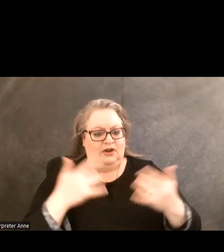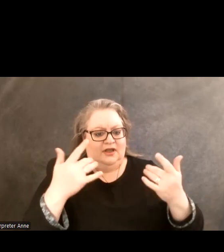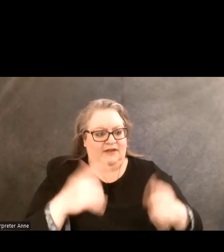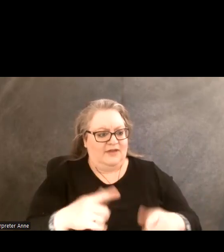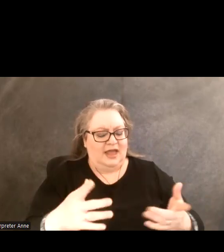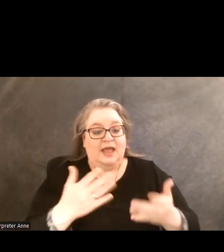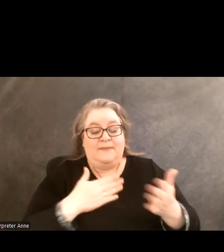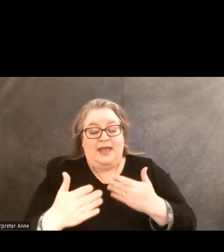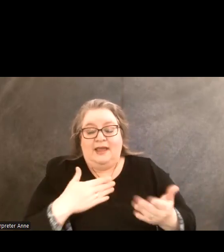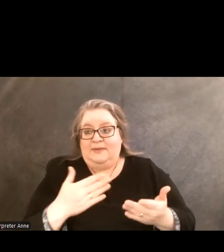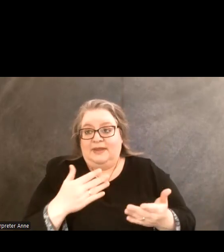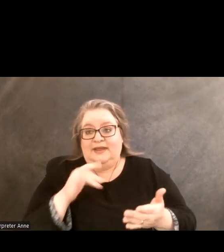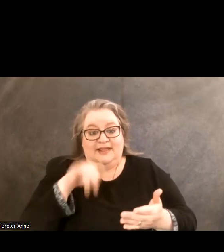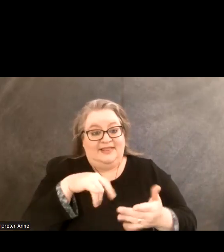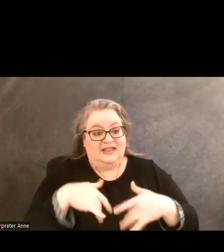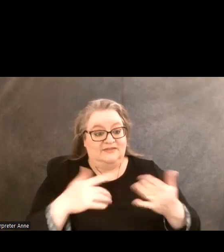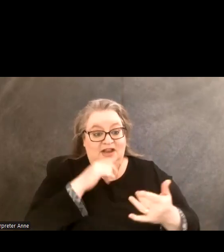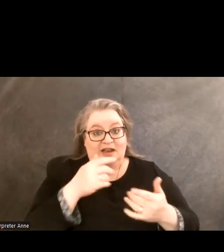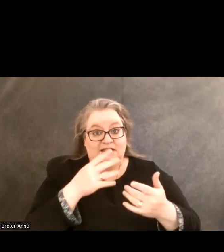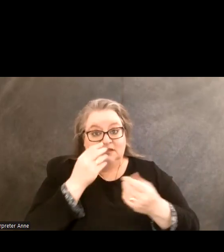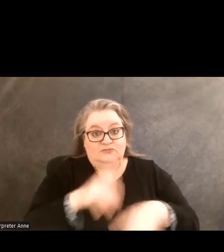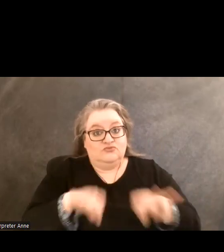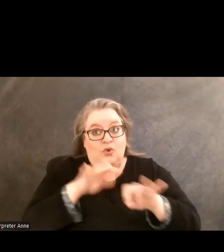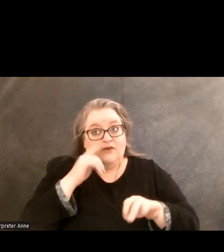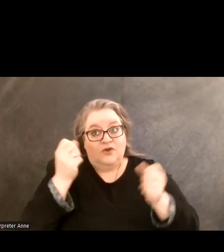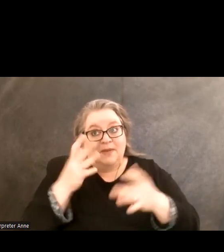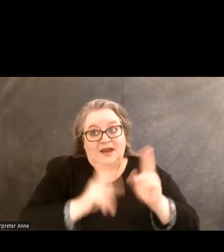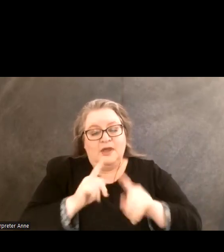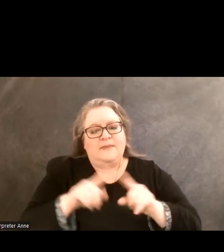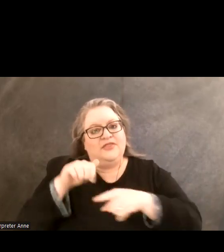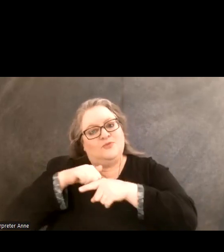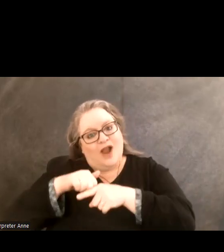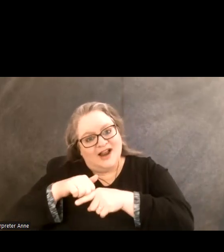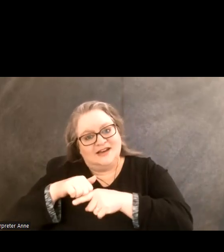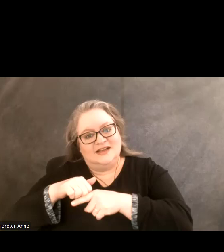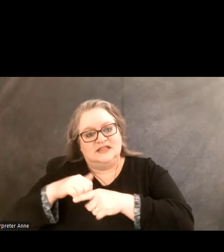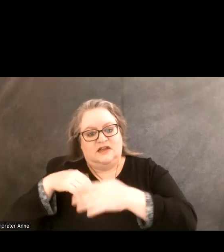to that many people, but the practice of access does matter.